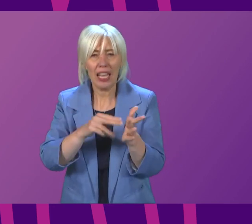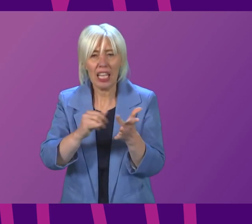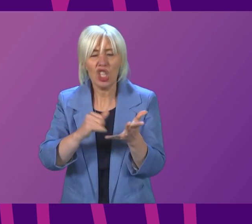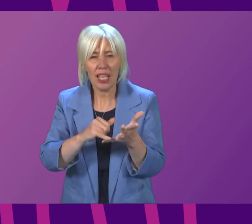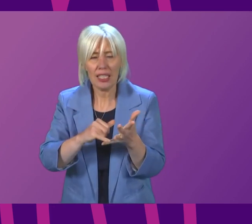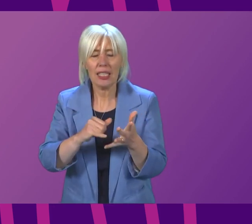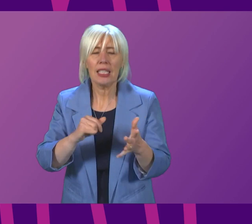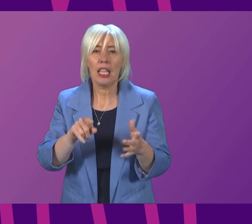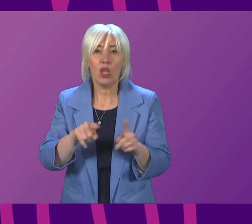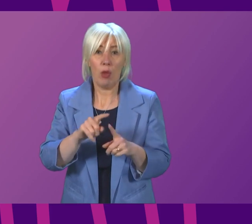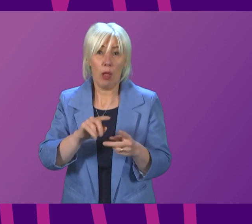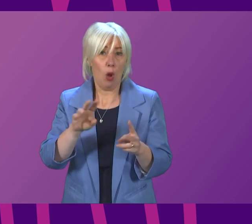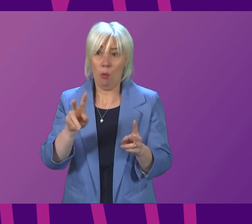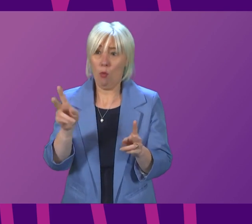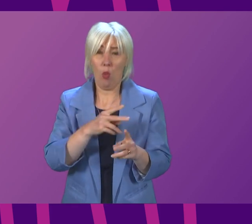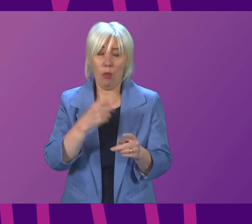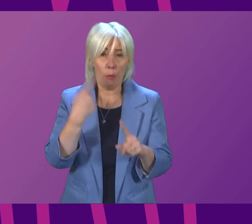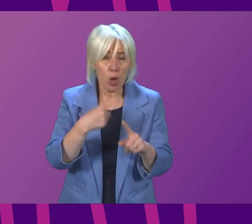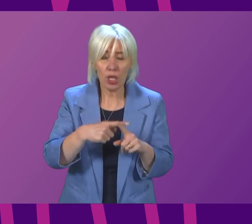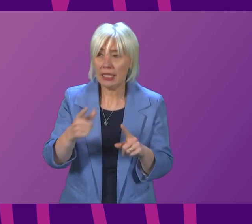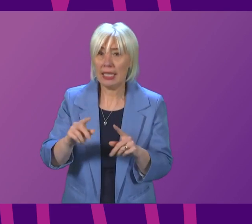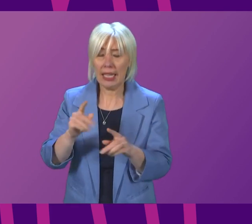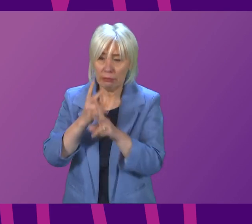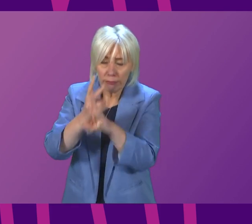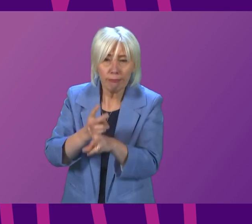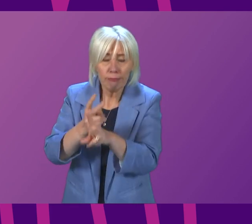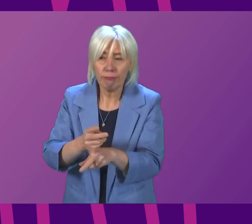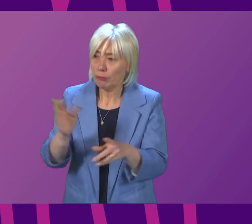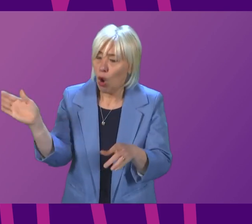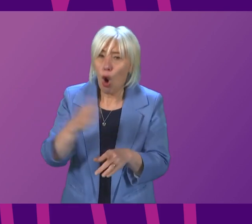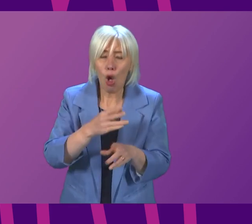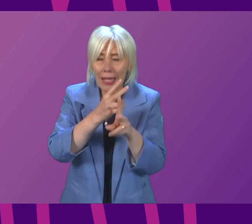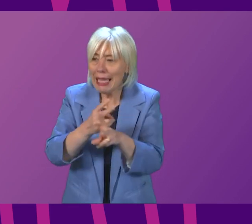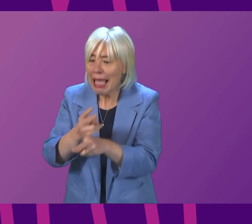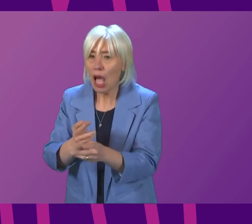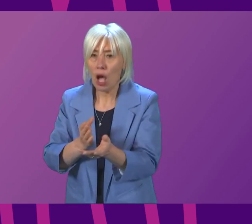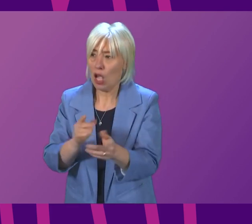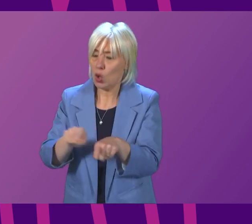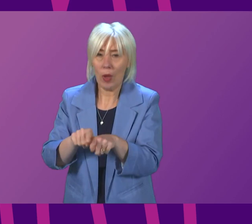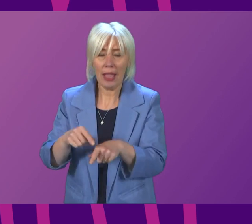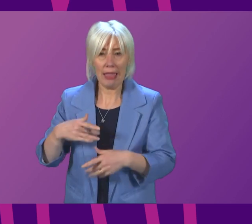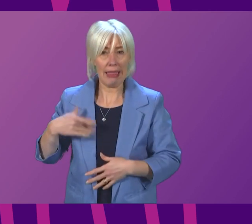secondary care and primary care, and in many aspects of life that, pre-Covid, people would